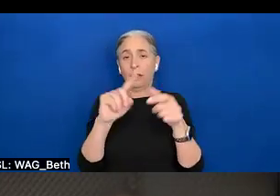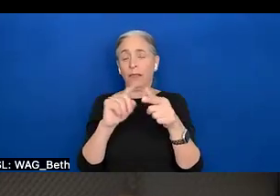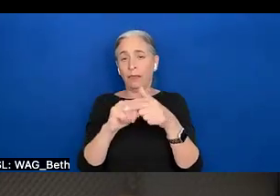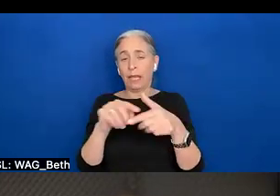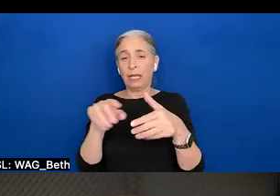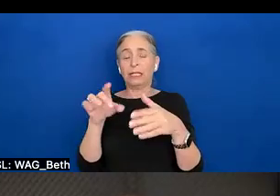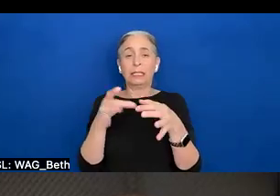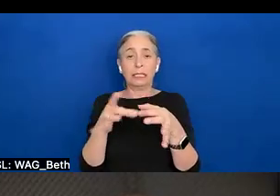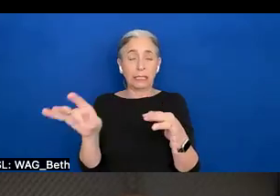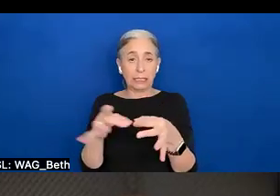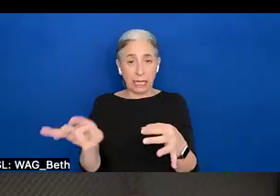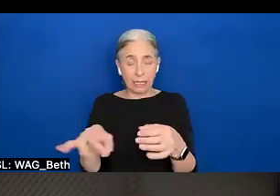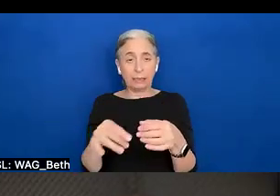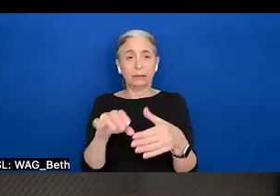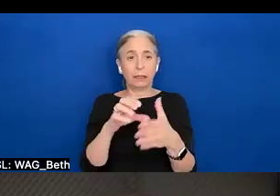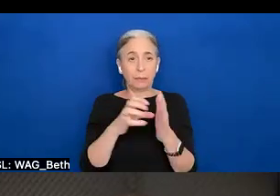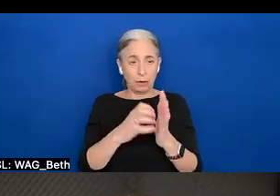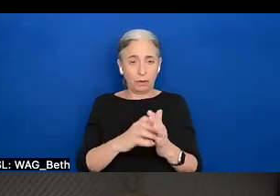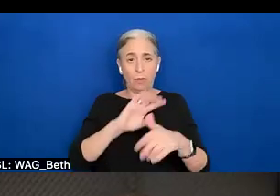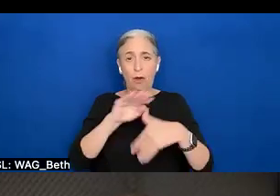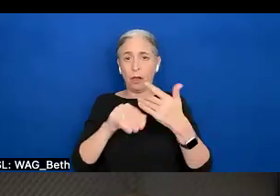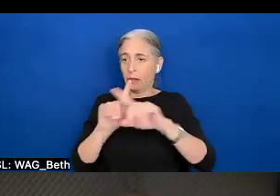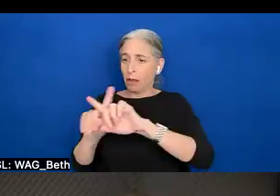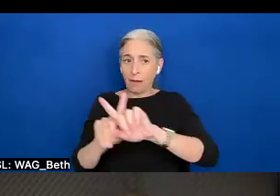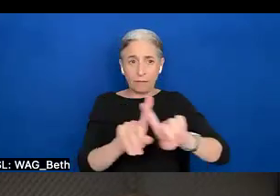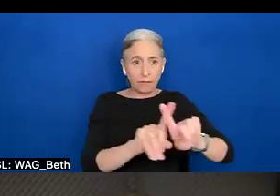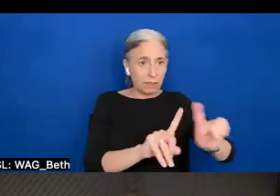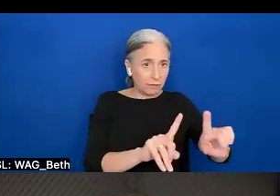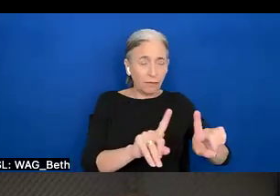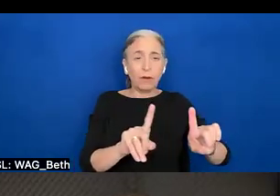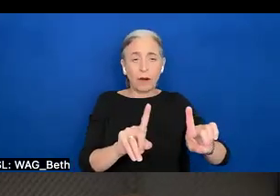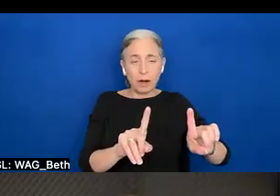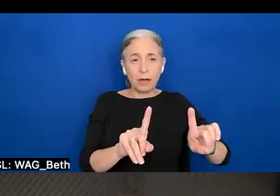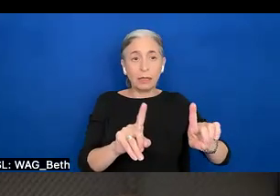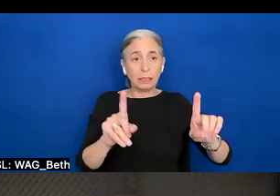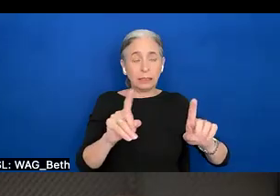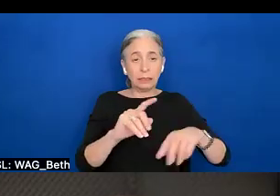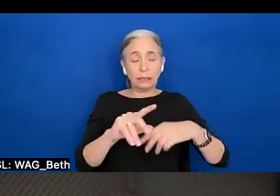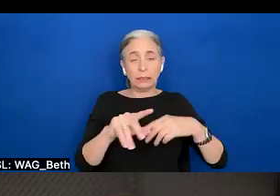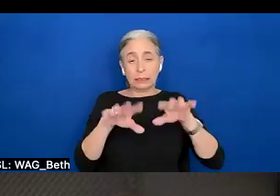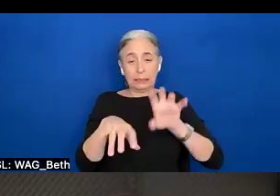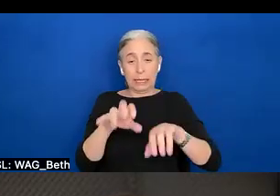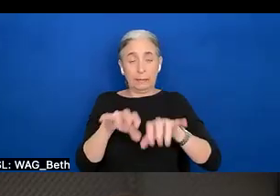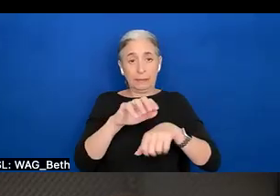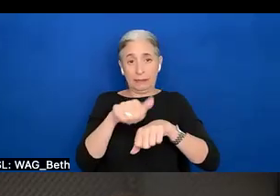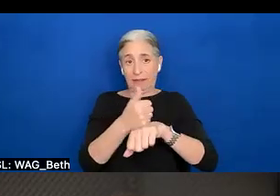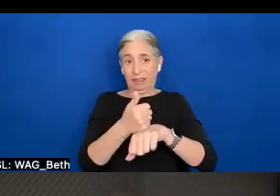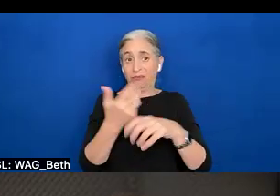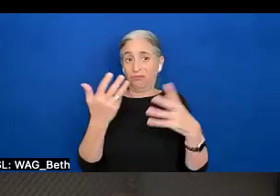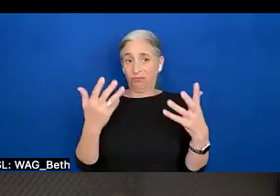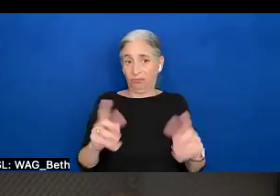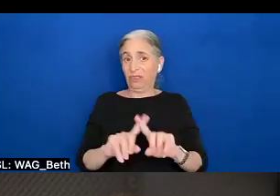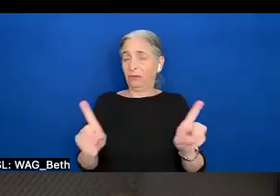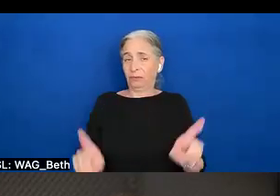And all of them have different typography settings.